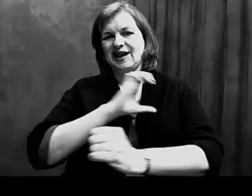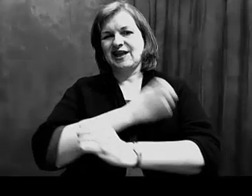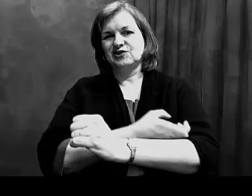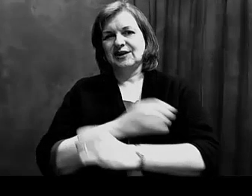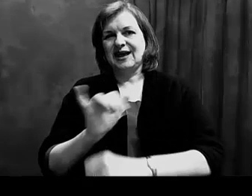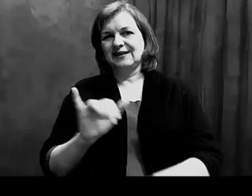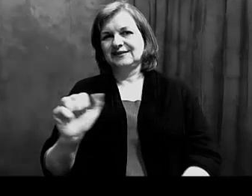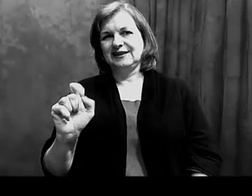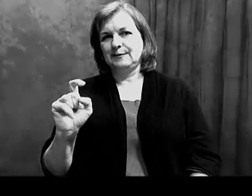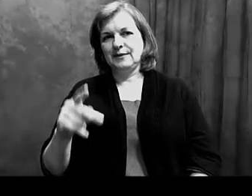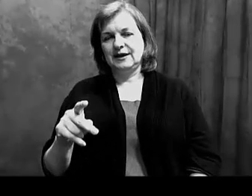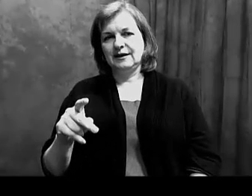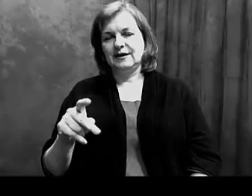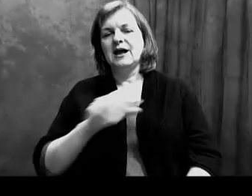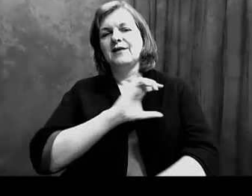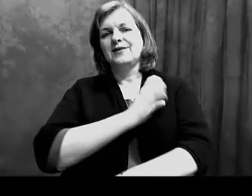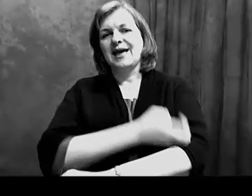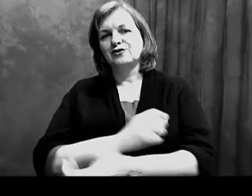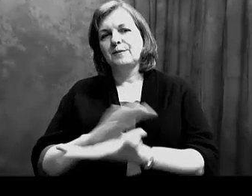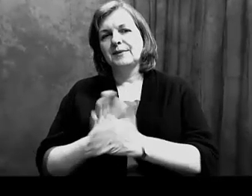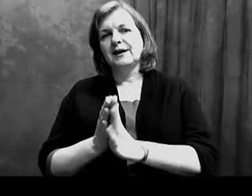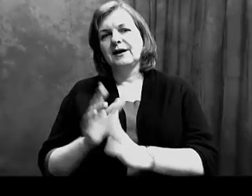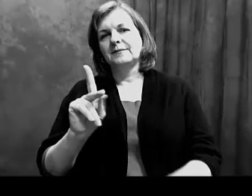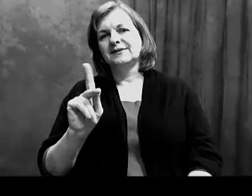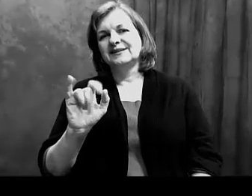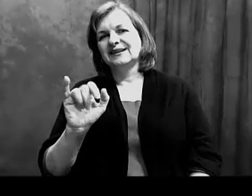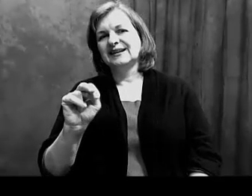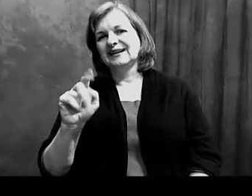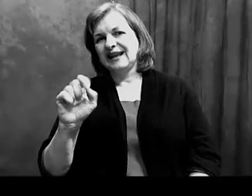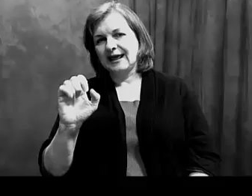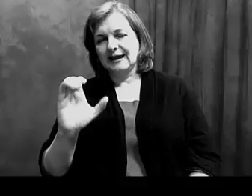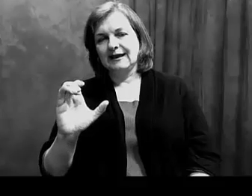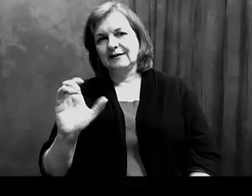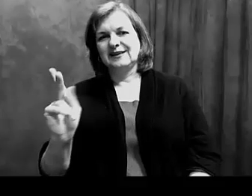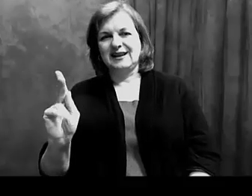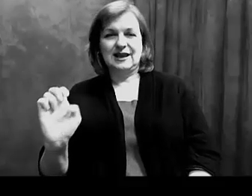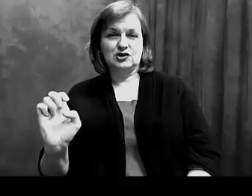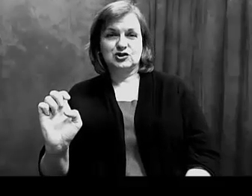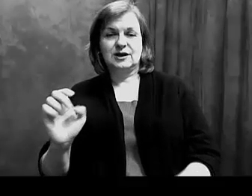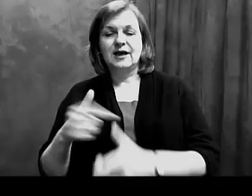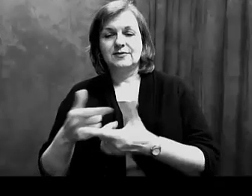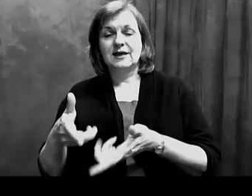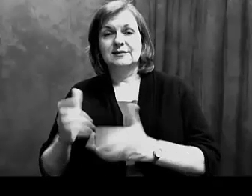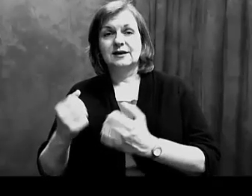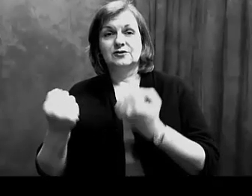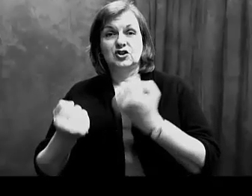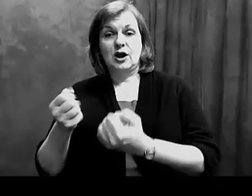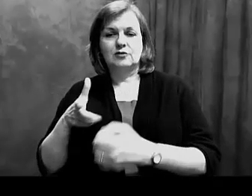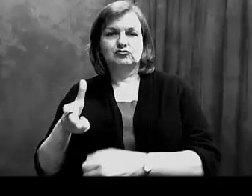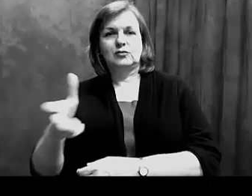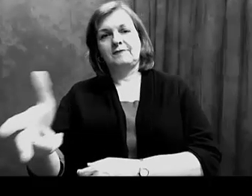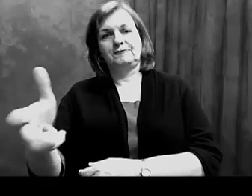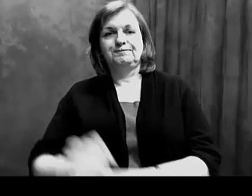the energy converted is actually into kinetic energy and allows your car to move forward